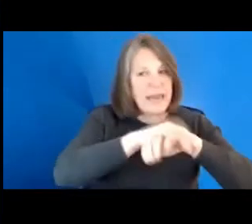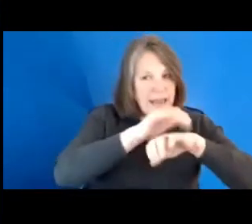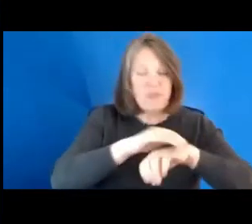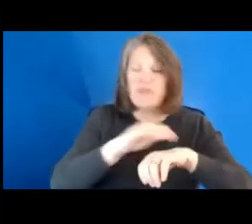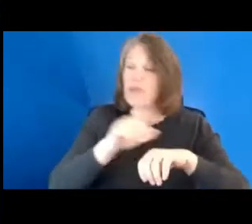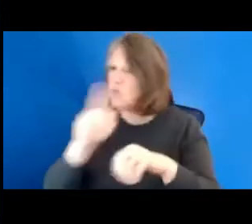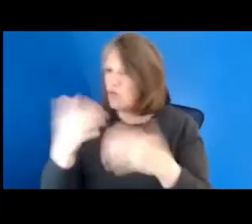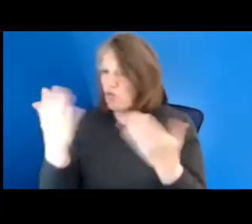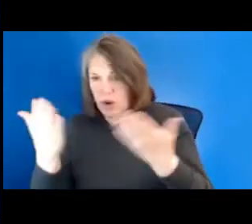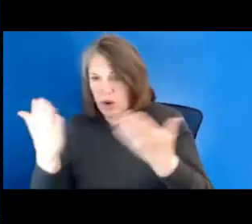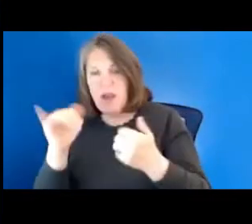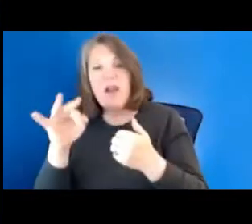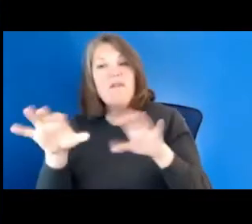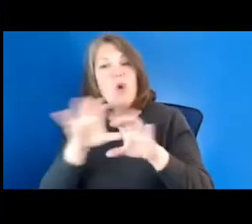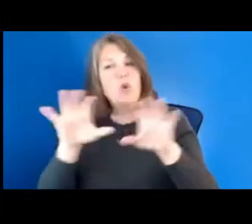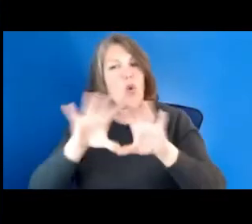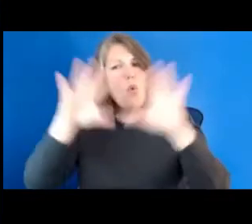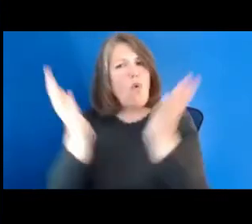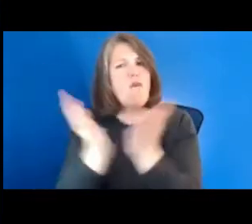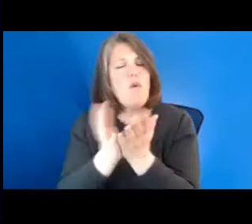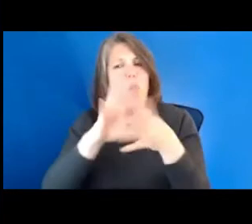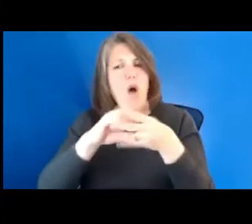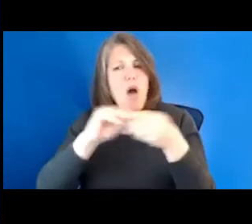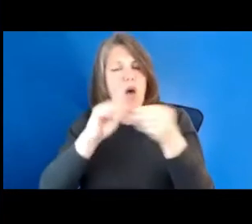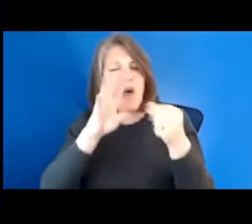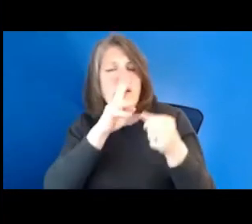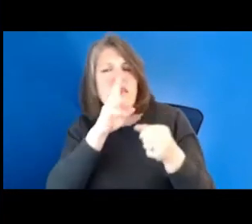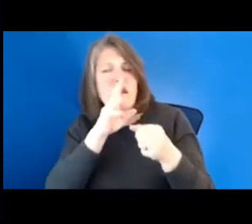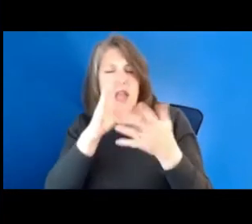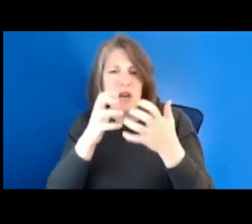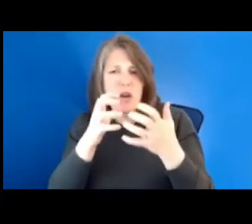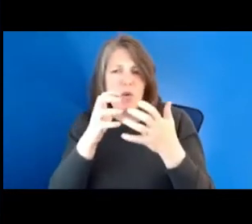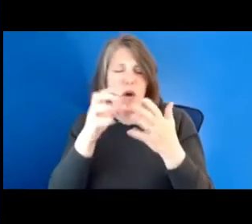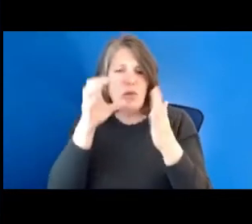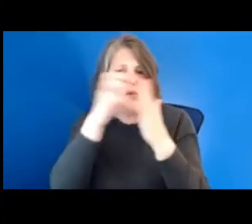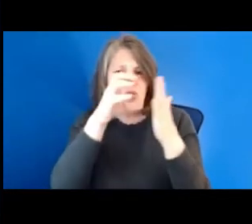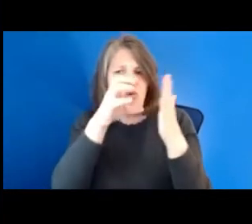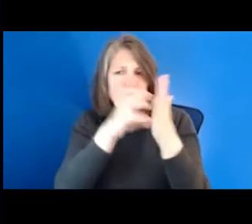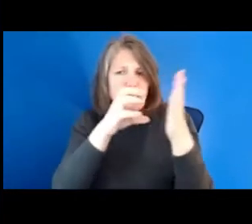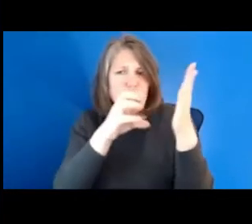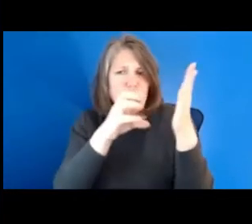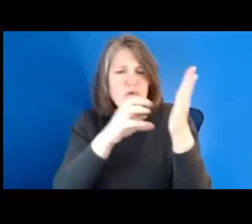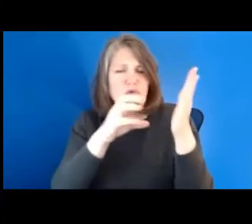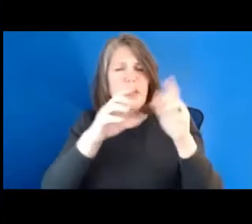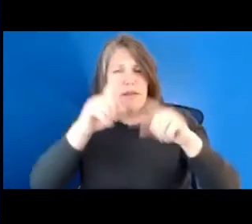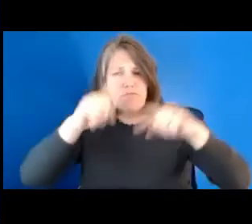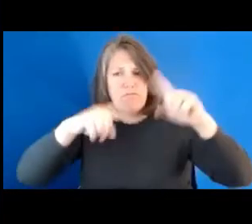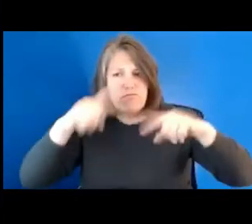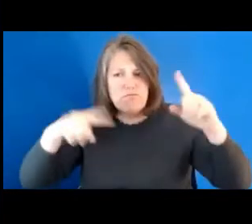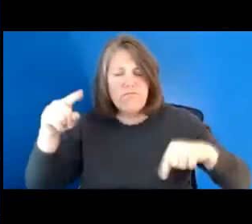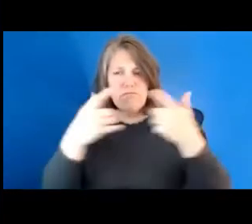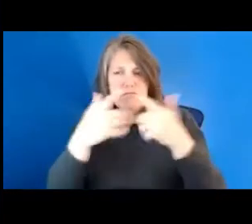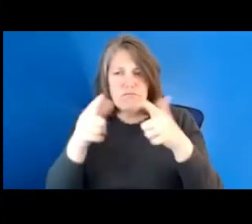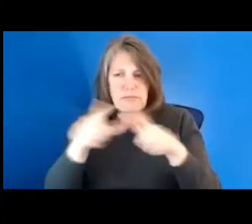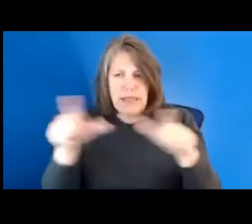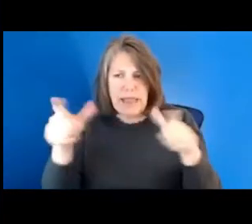overall narration and want to chunk it up in multiple languages, that is fine.